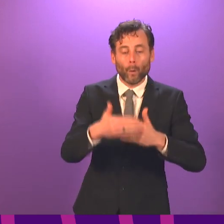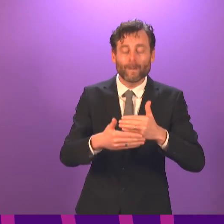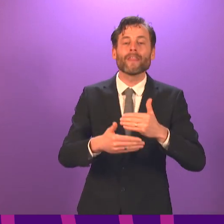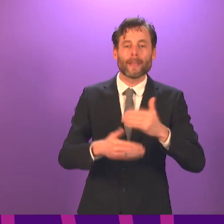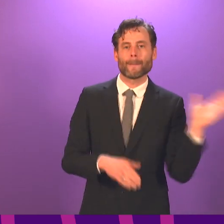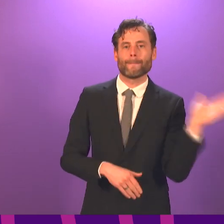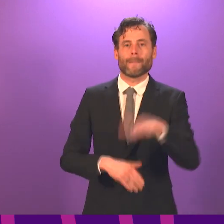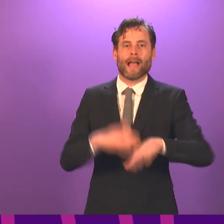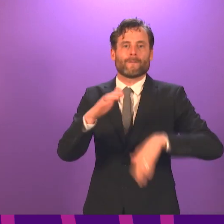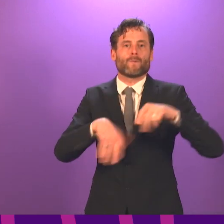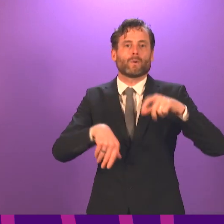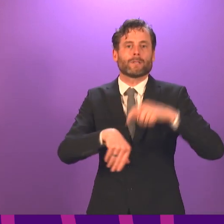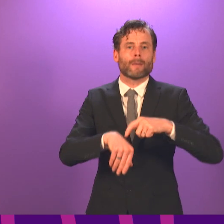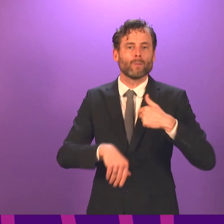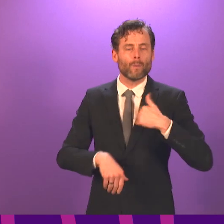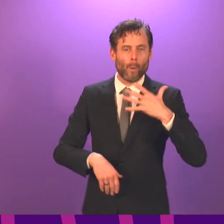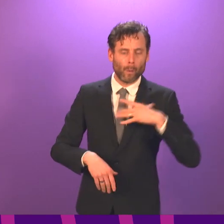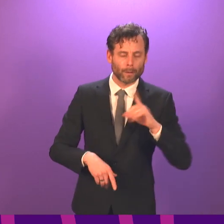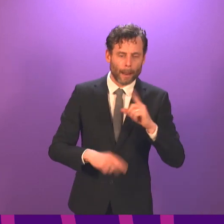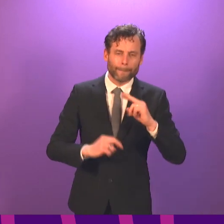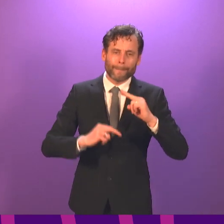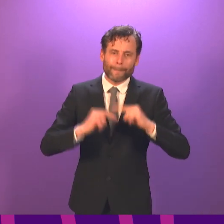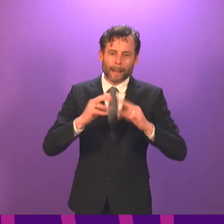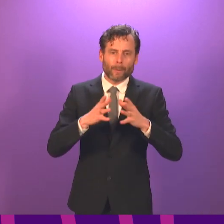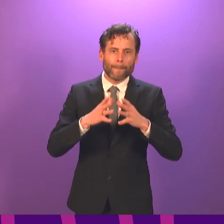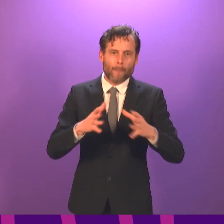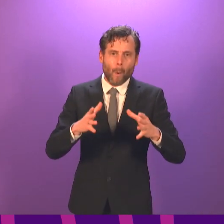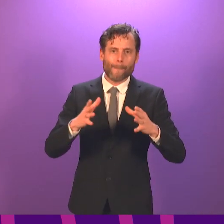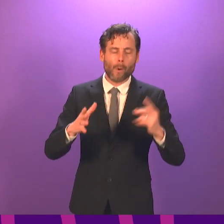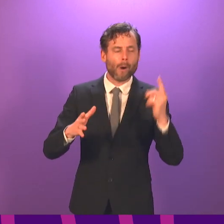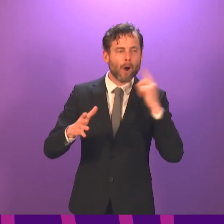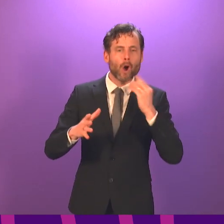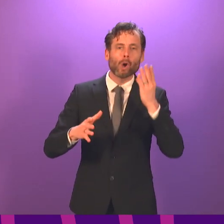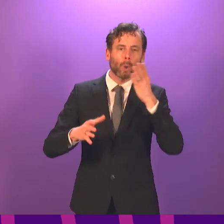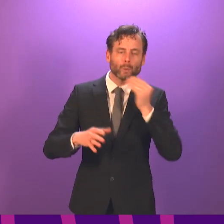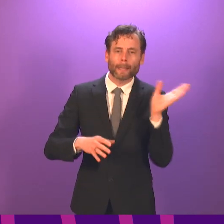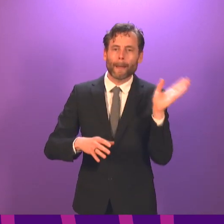school and to start seeing friends again. I am sure that everyone would agree that that